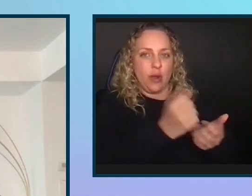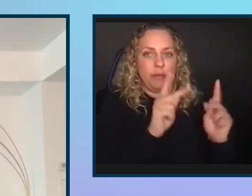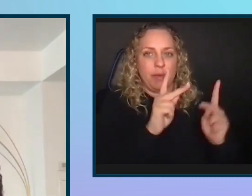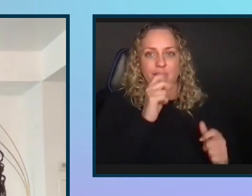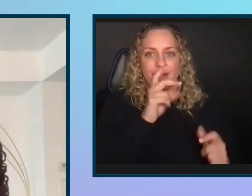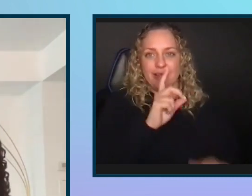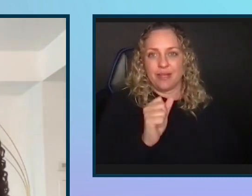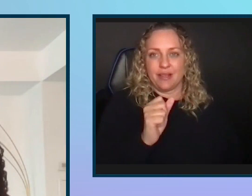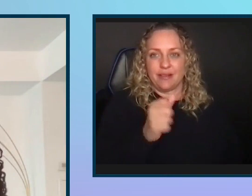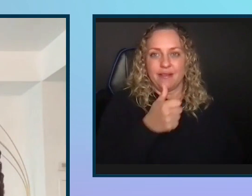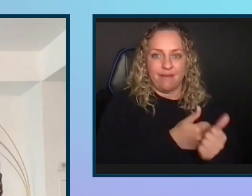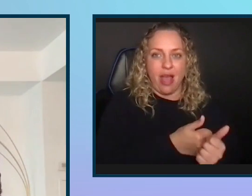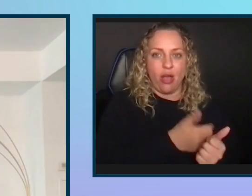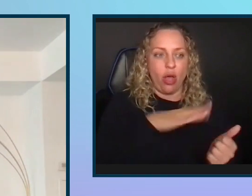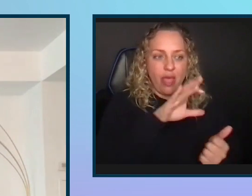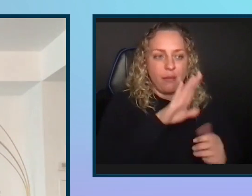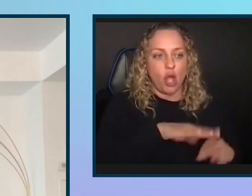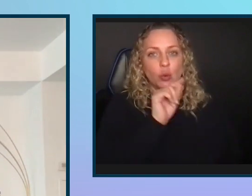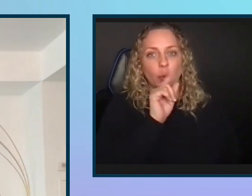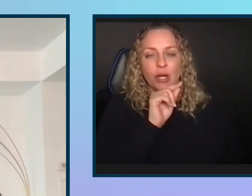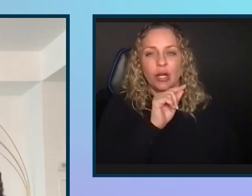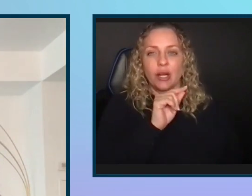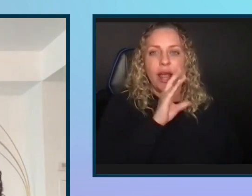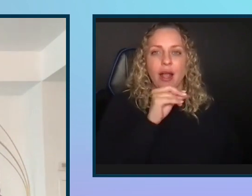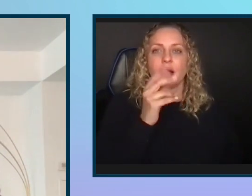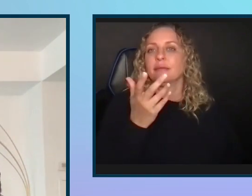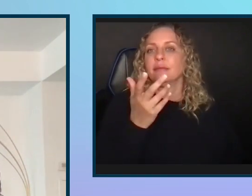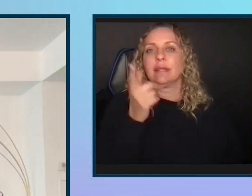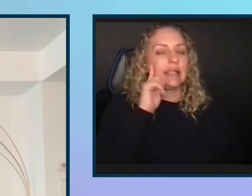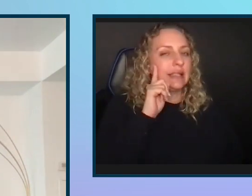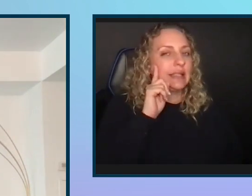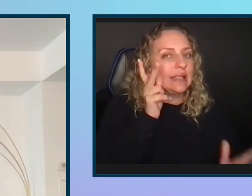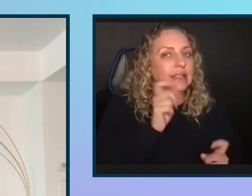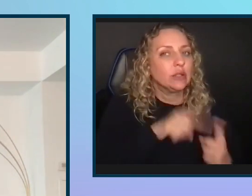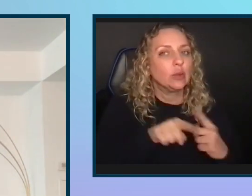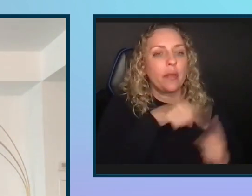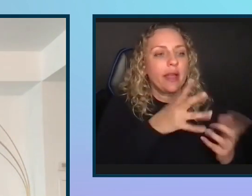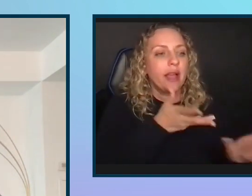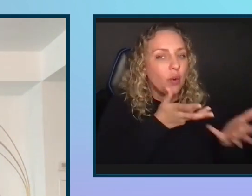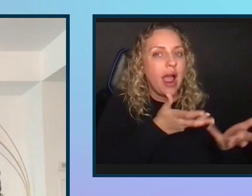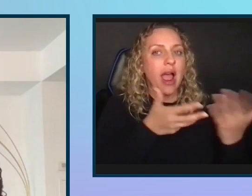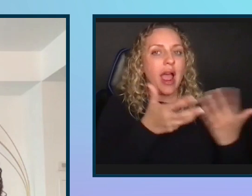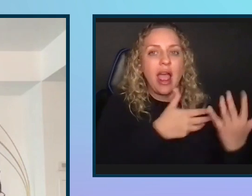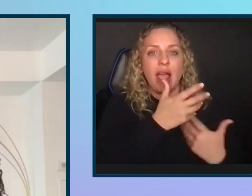like follow people with disabilities on Twitter, listen to what they have to say, interact with the people disabilities, just surround yourself with people